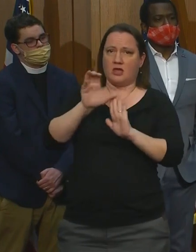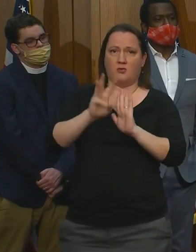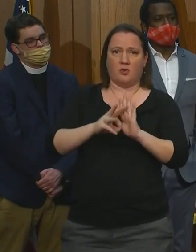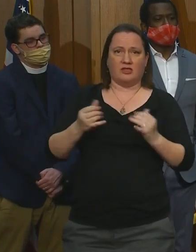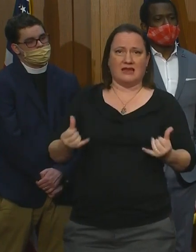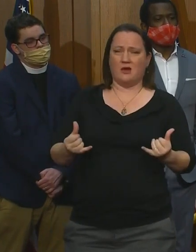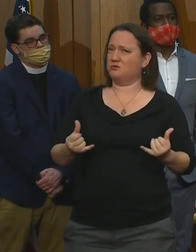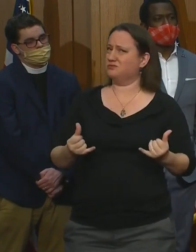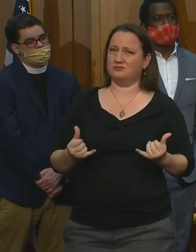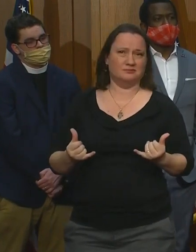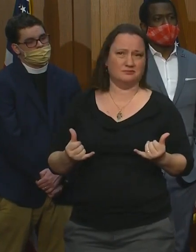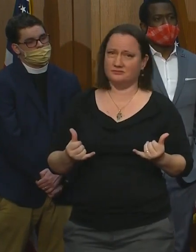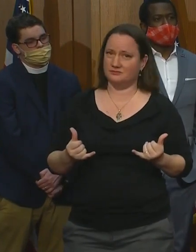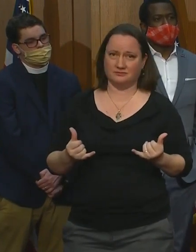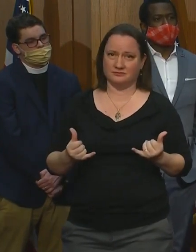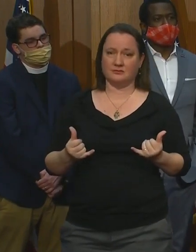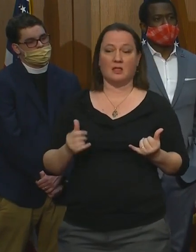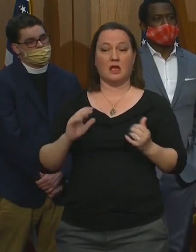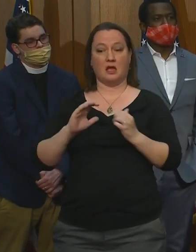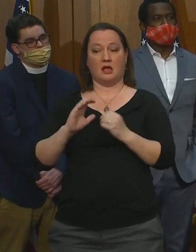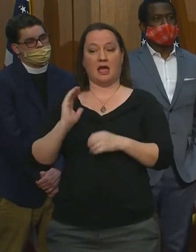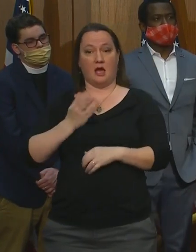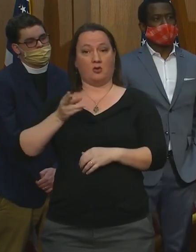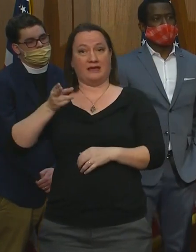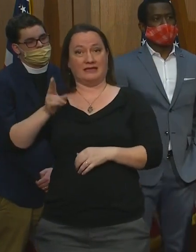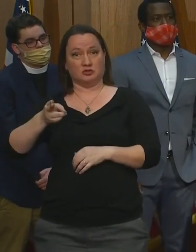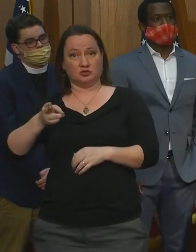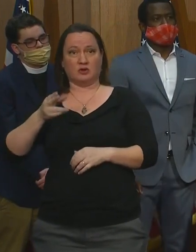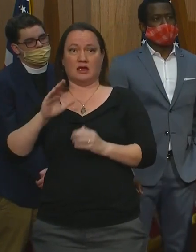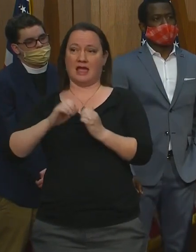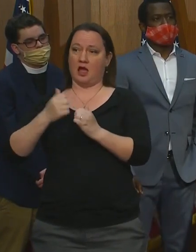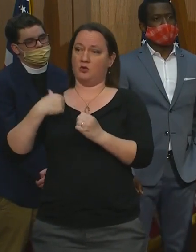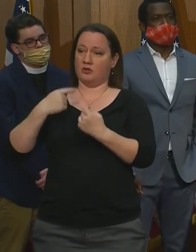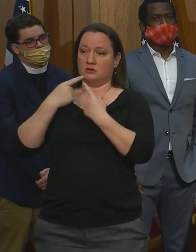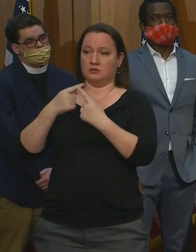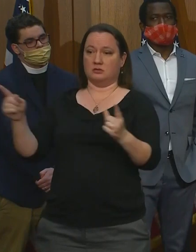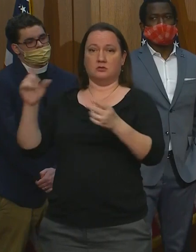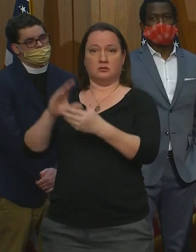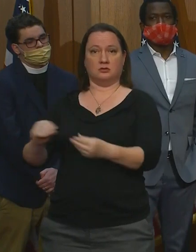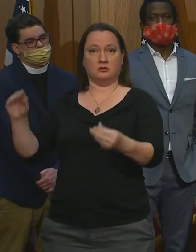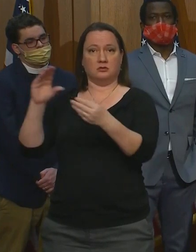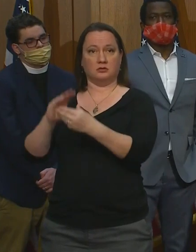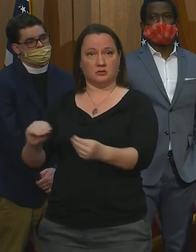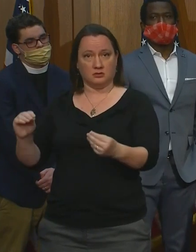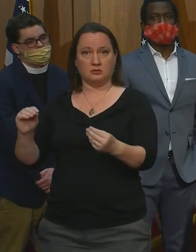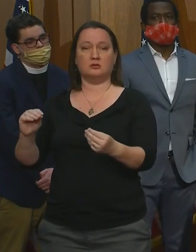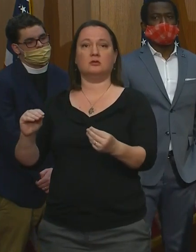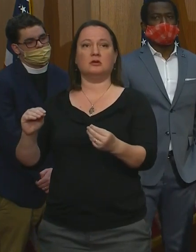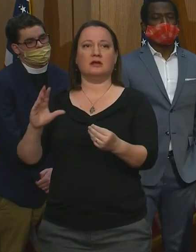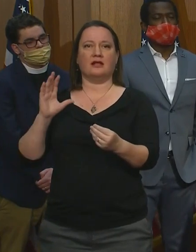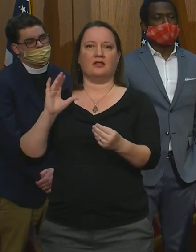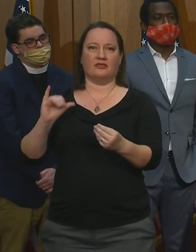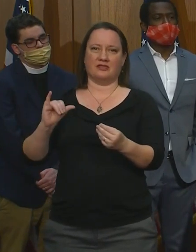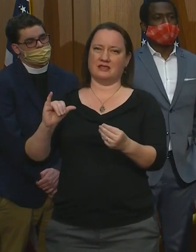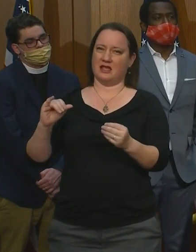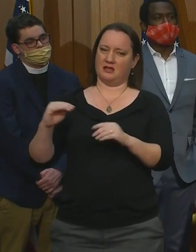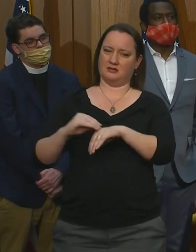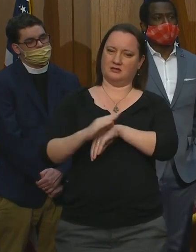COMMONWEALTH AND OUR PEOPLE. THE WAY WE TELL OUR HISTORY AS